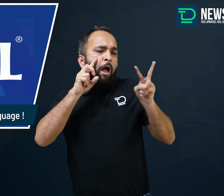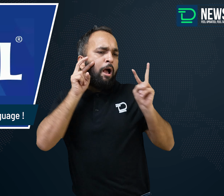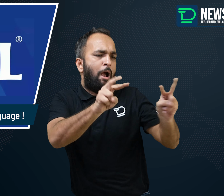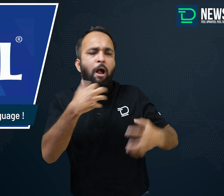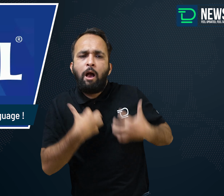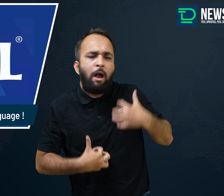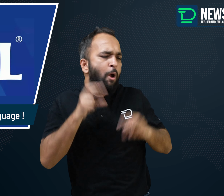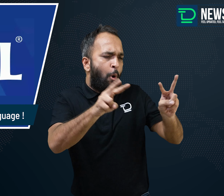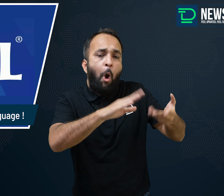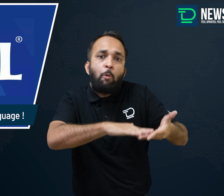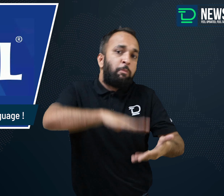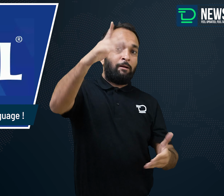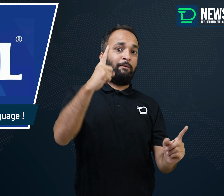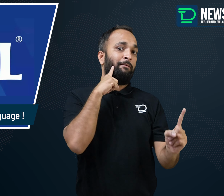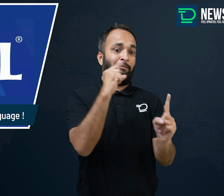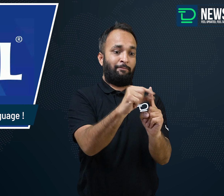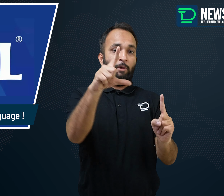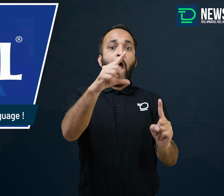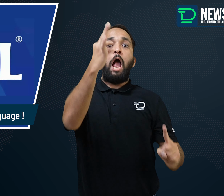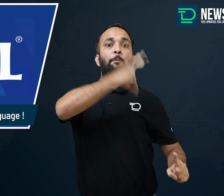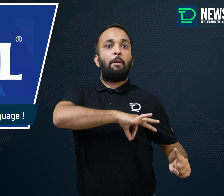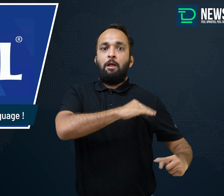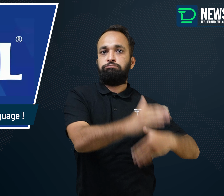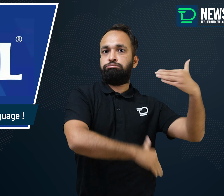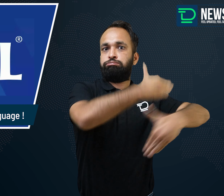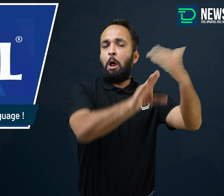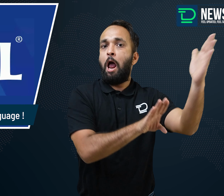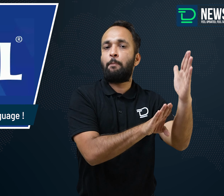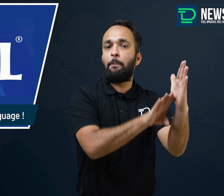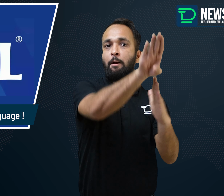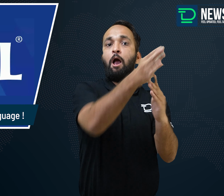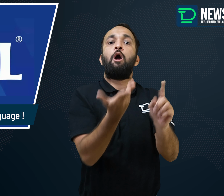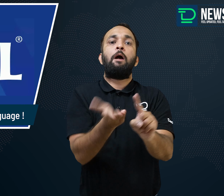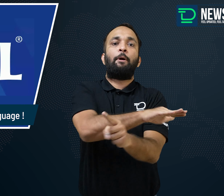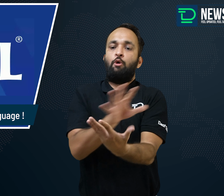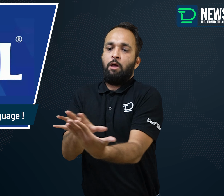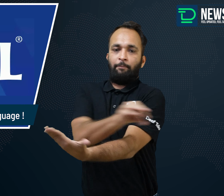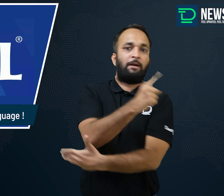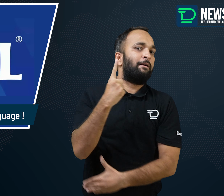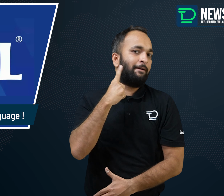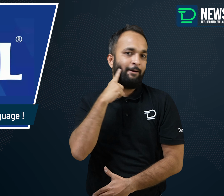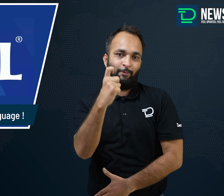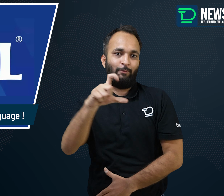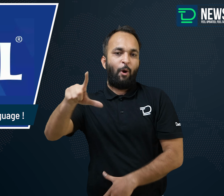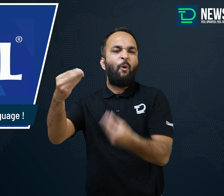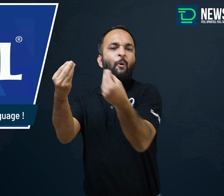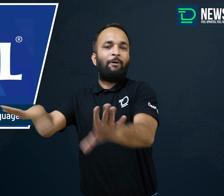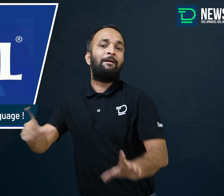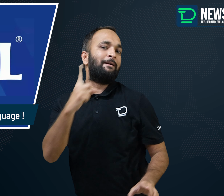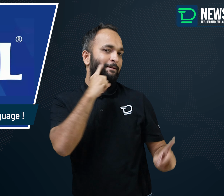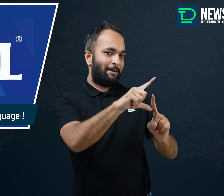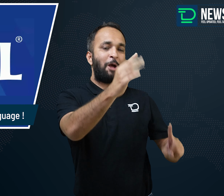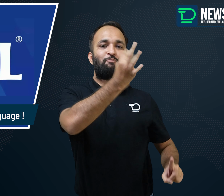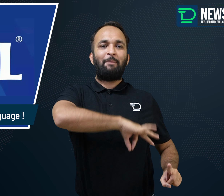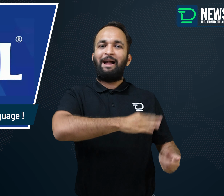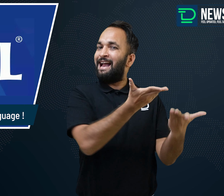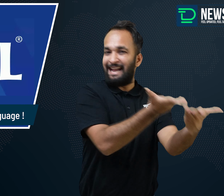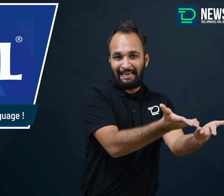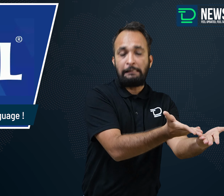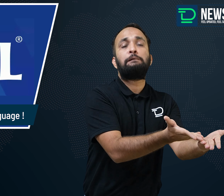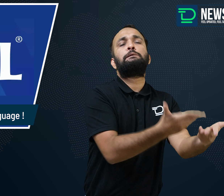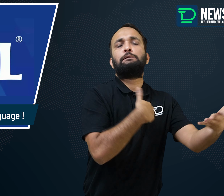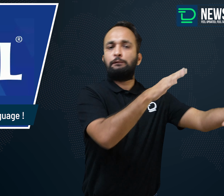Soon IPL got famous and earned huge amounts of money. But IPL is a copied version of ICL.